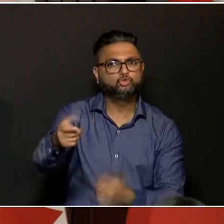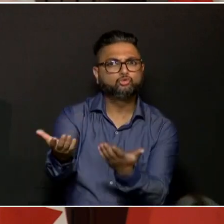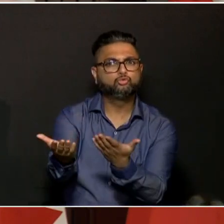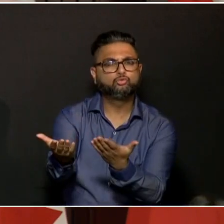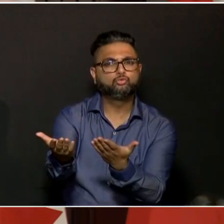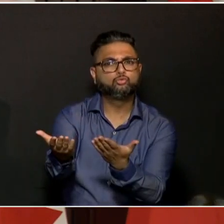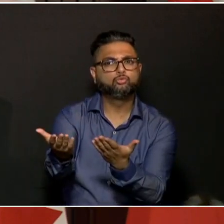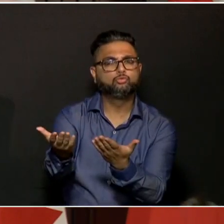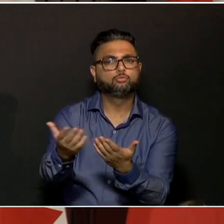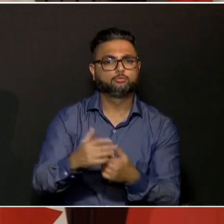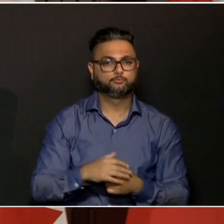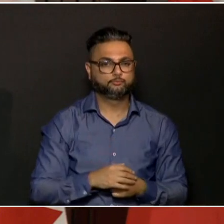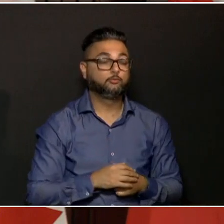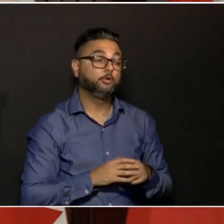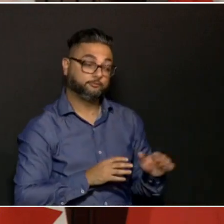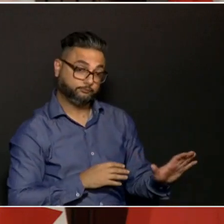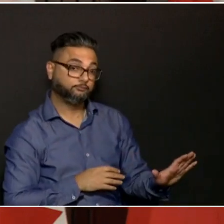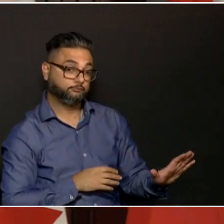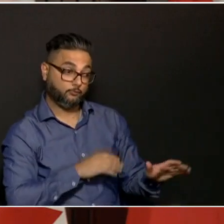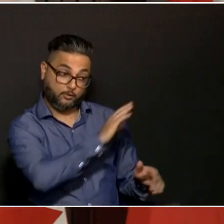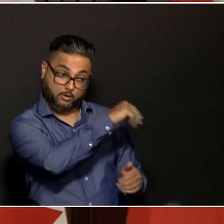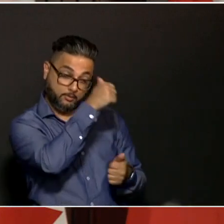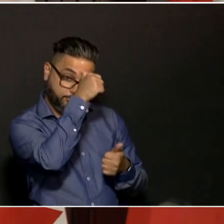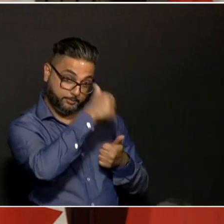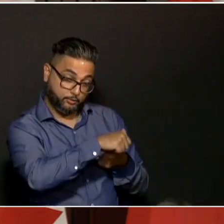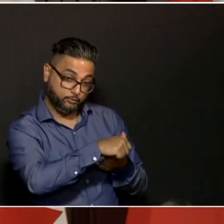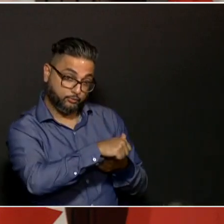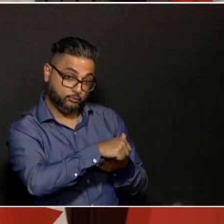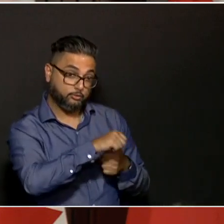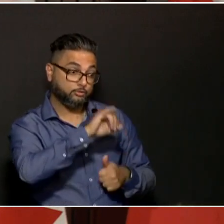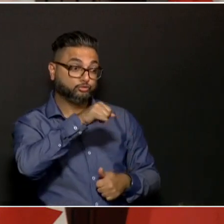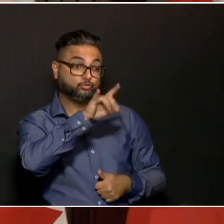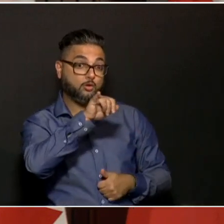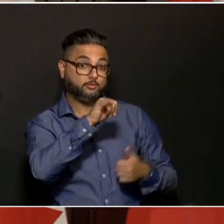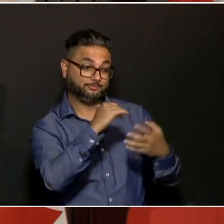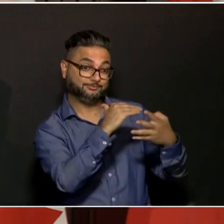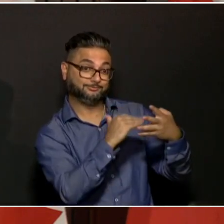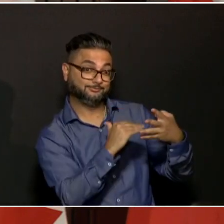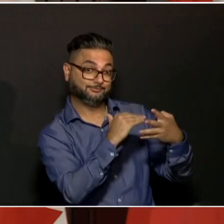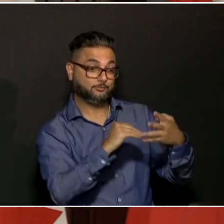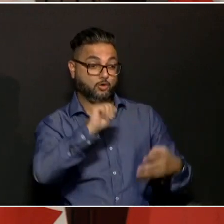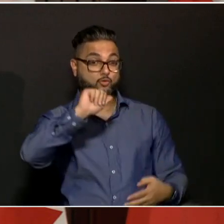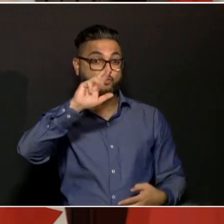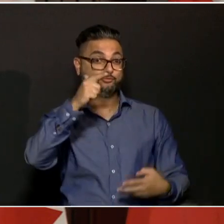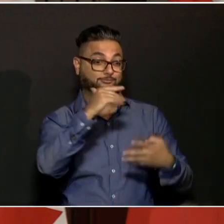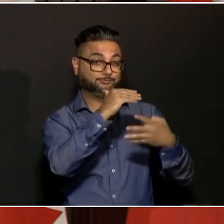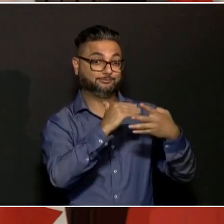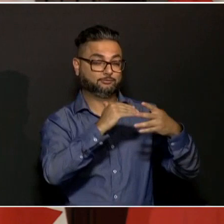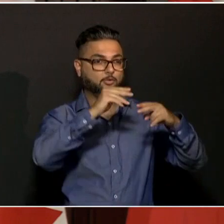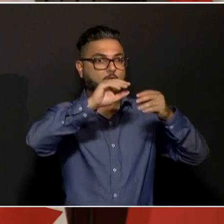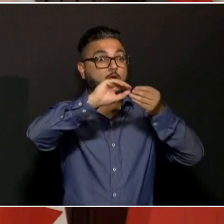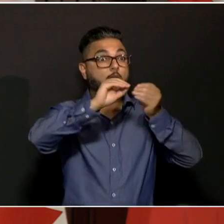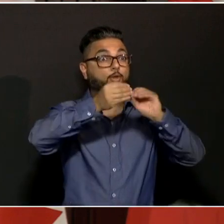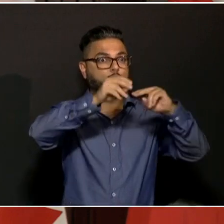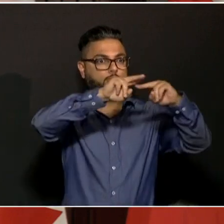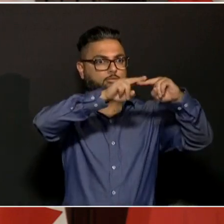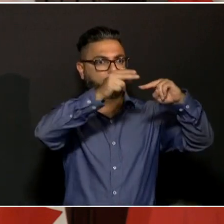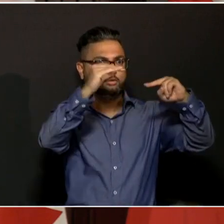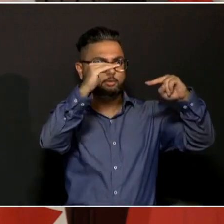from the get go? We started to see a decline, if you remember, in July and August